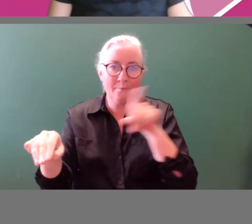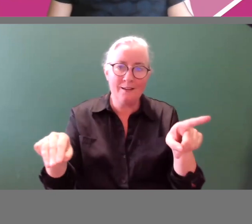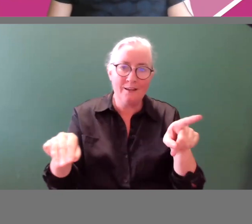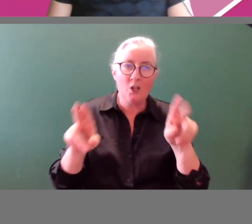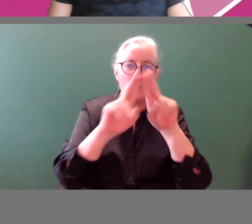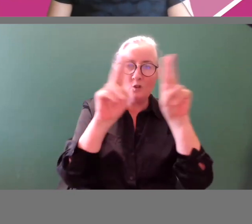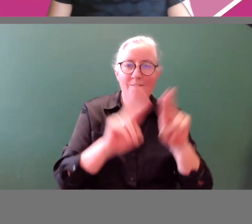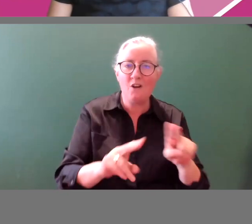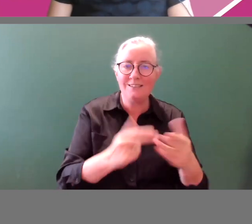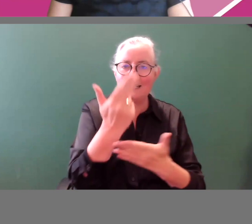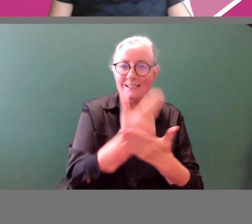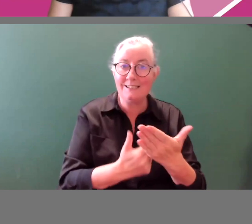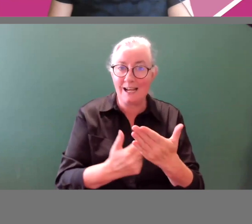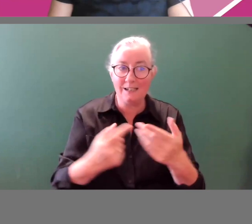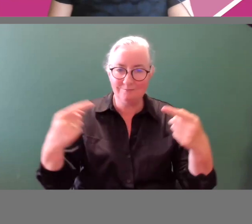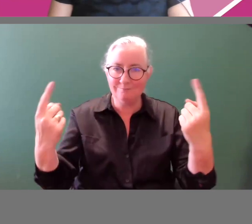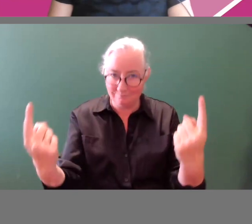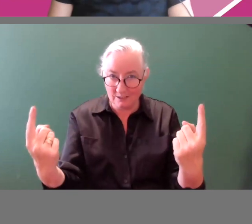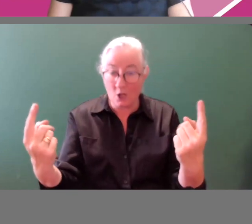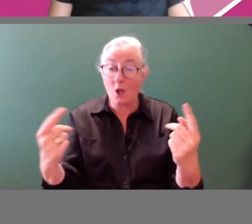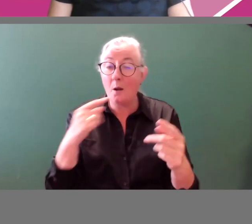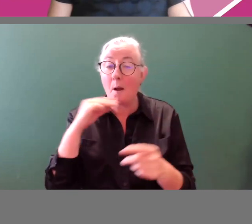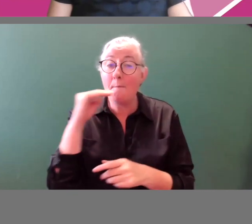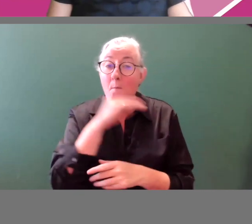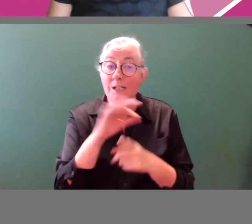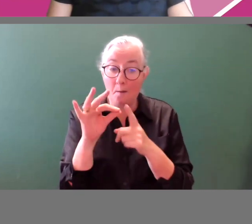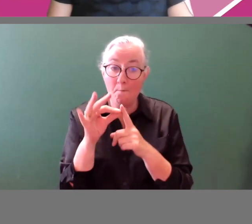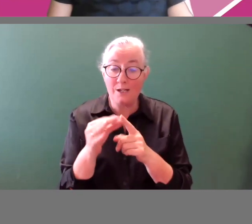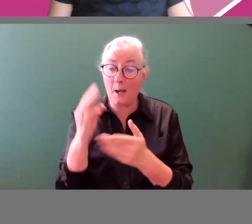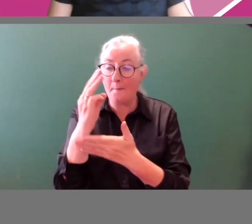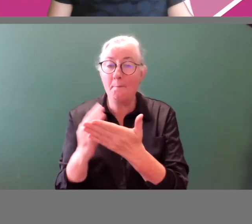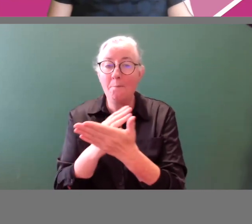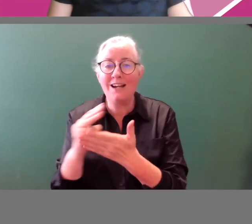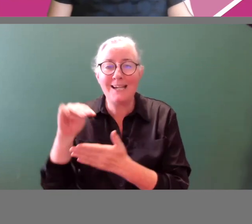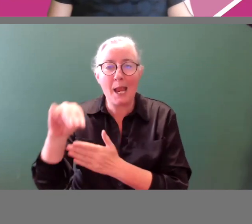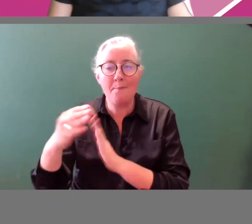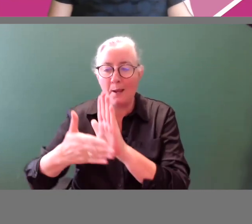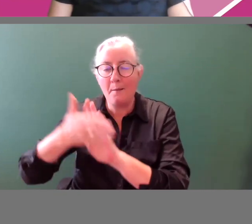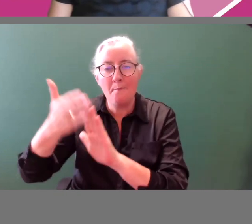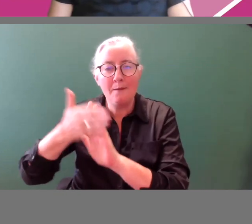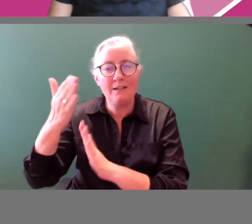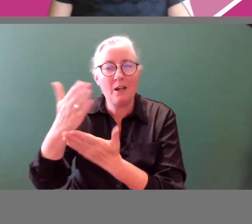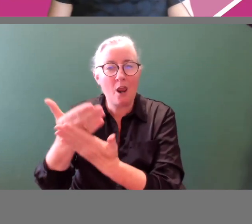I suppose the key point I want to get across is Part M of the Building Regulations sets out the